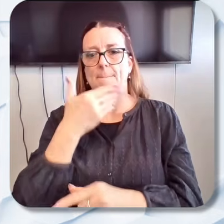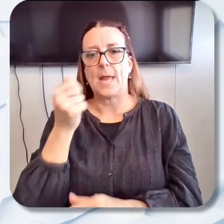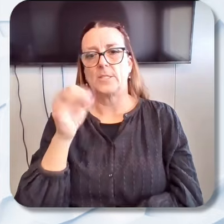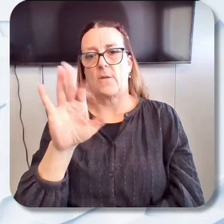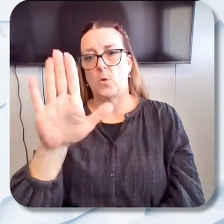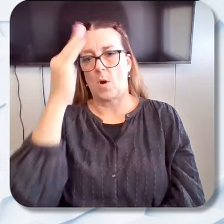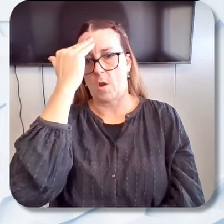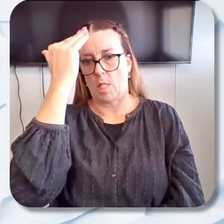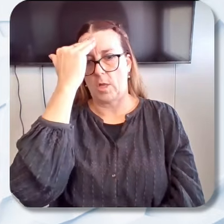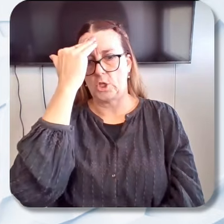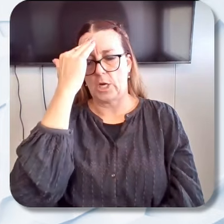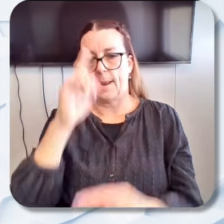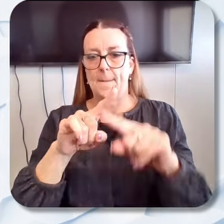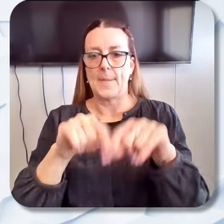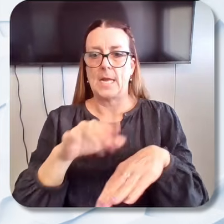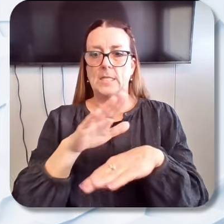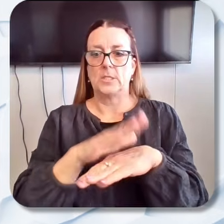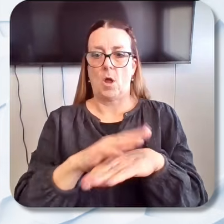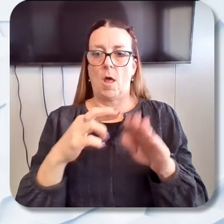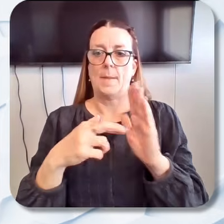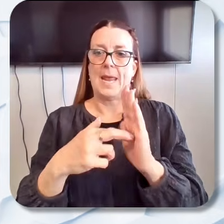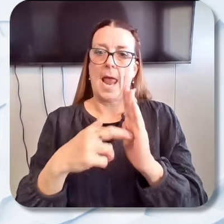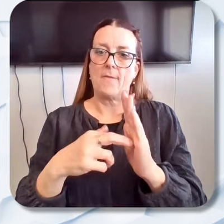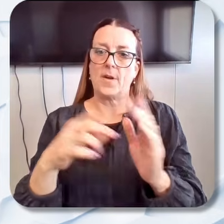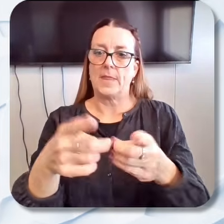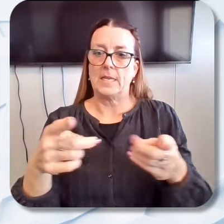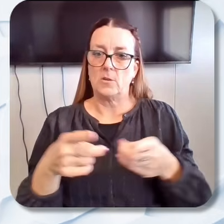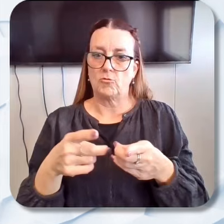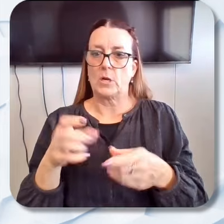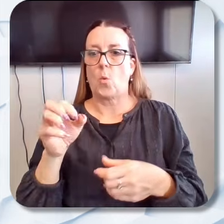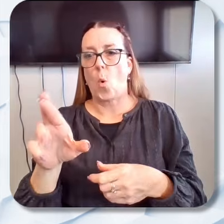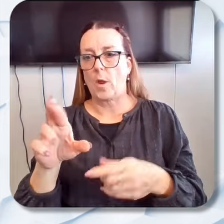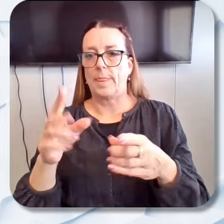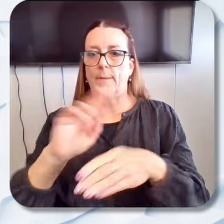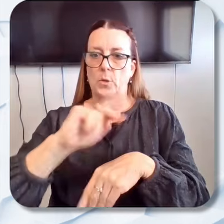on the behalf of the district under the principal.